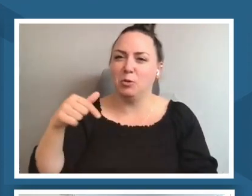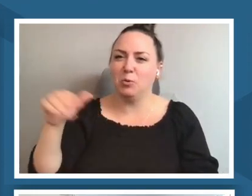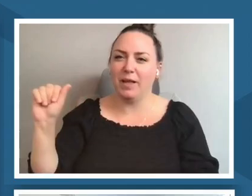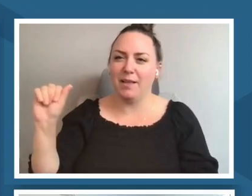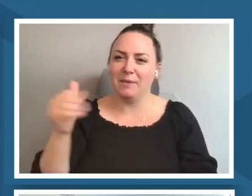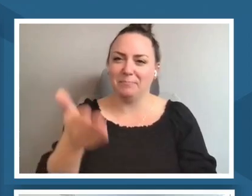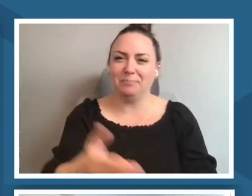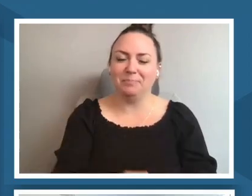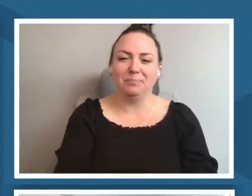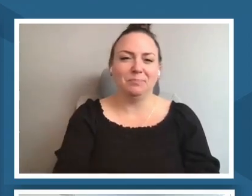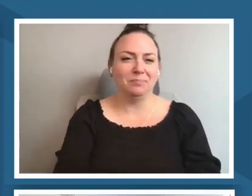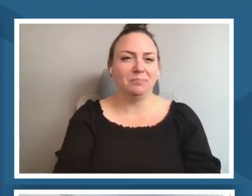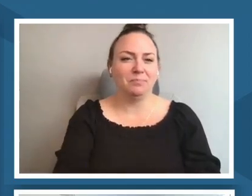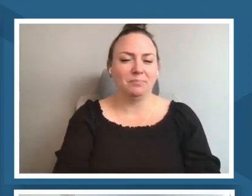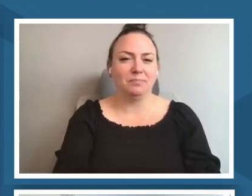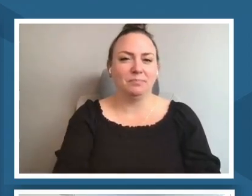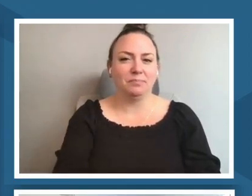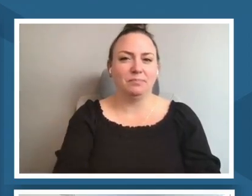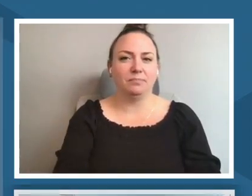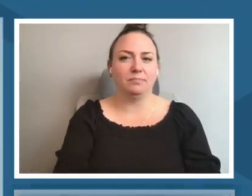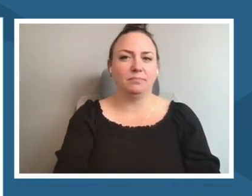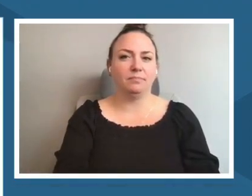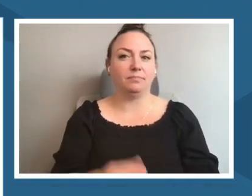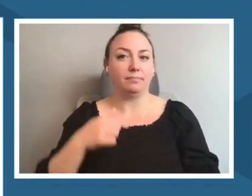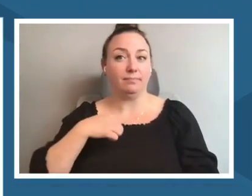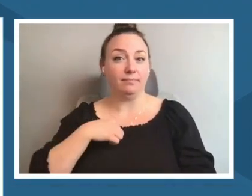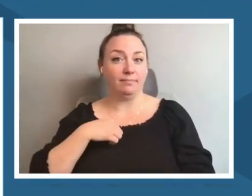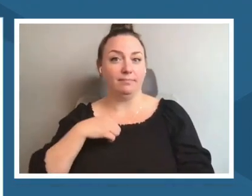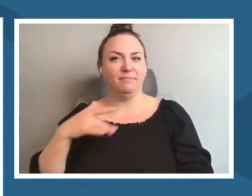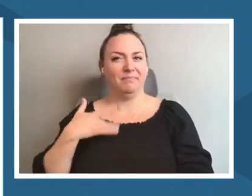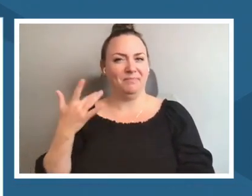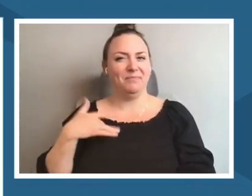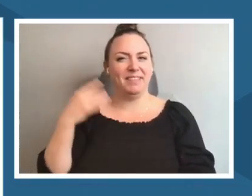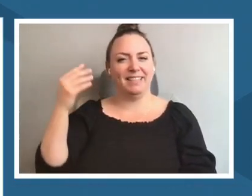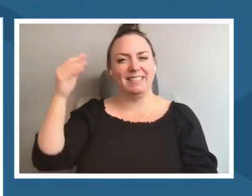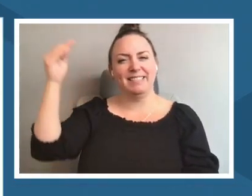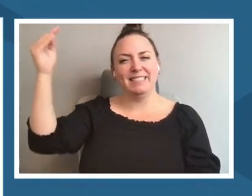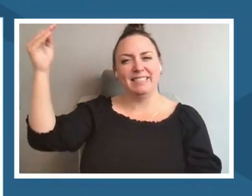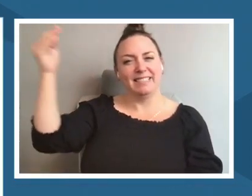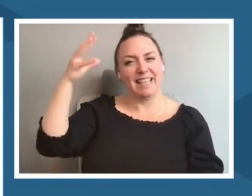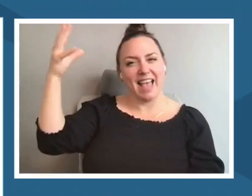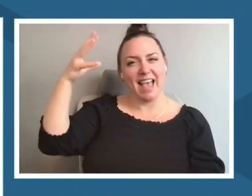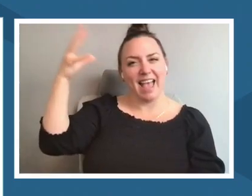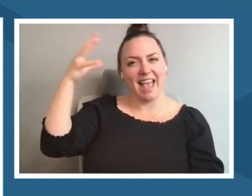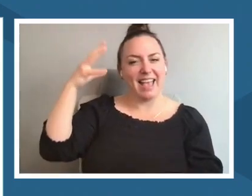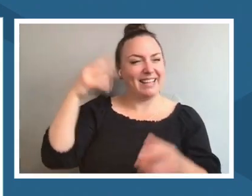i am feeling like the sunny sunshine